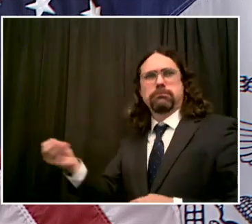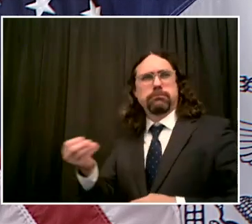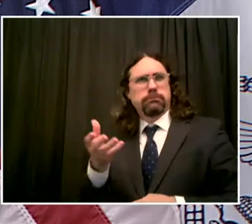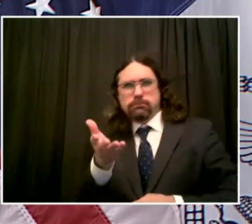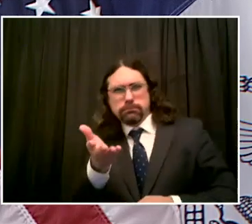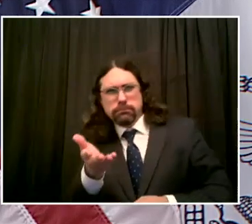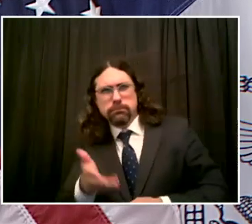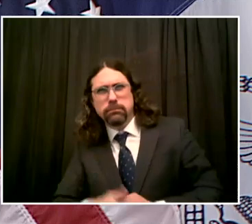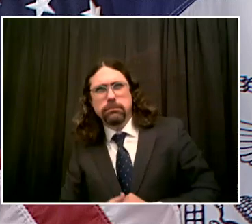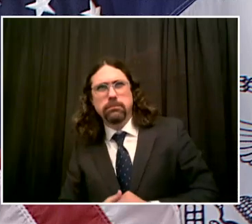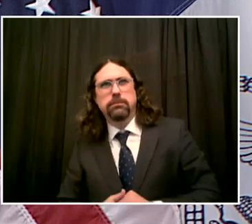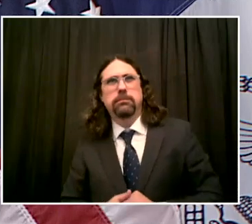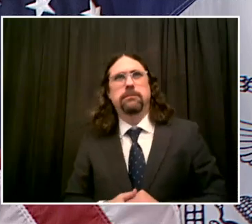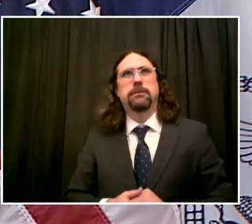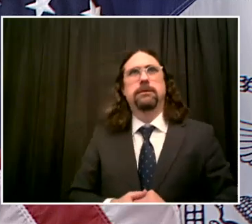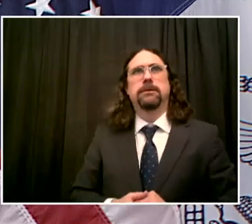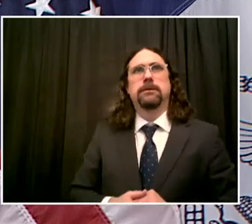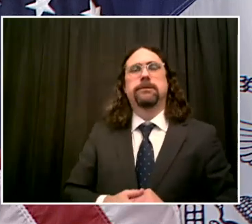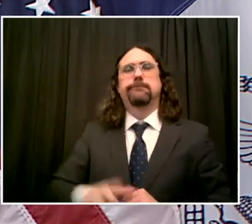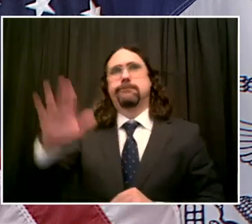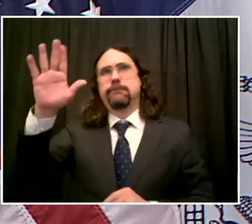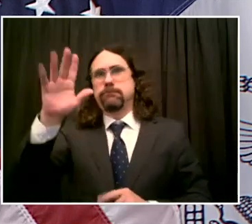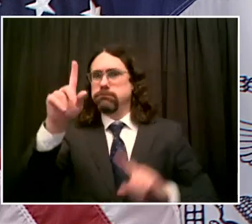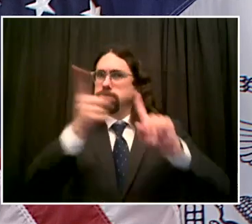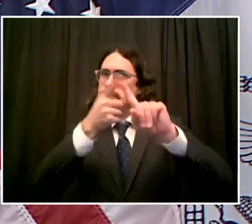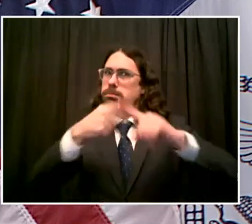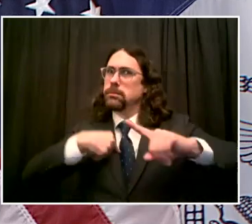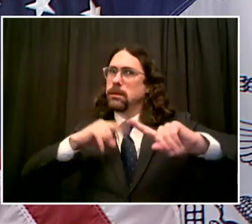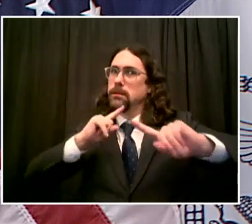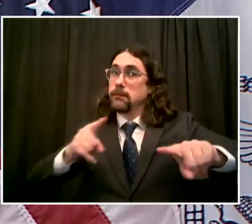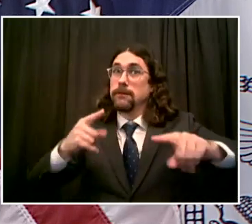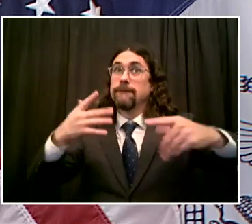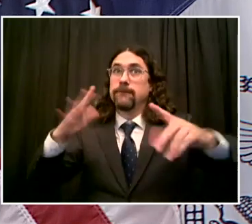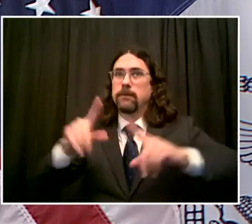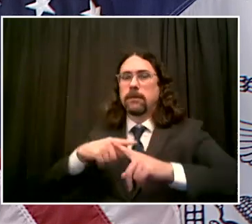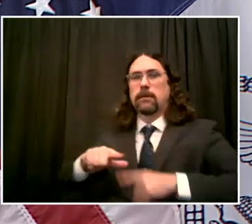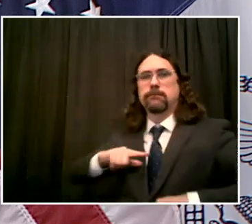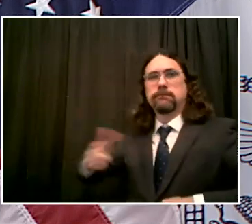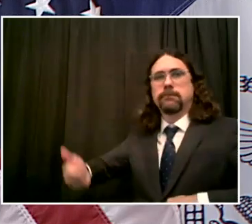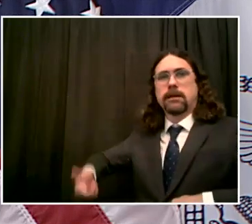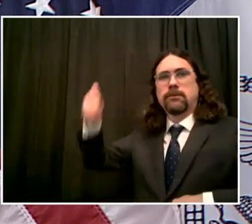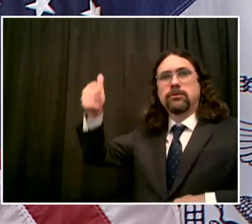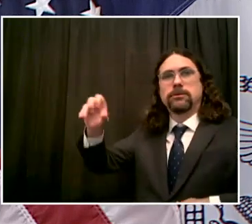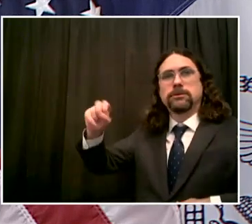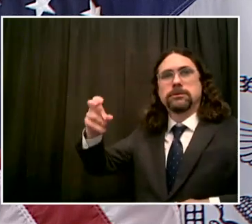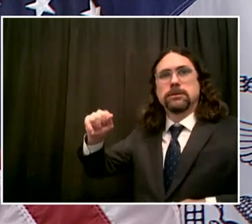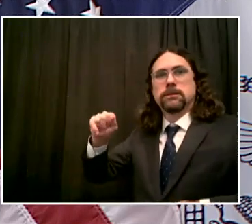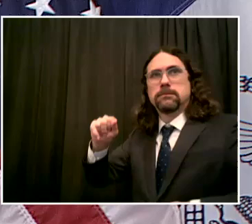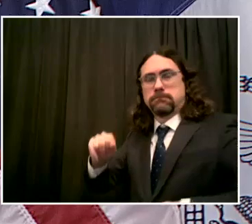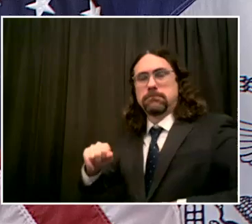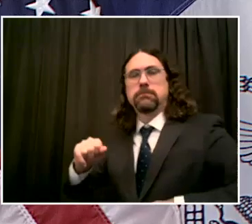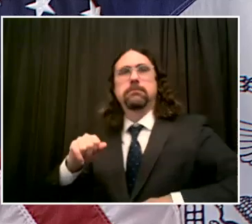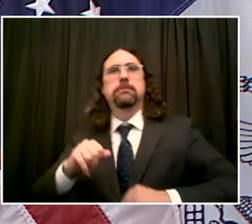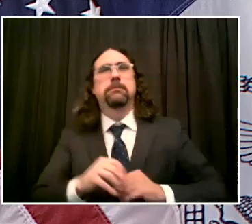I WILL SPEAK AS A CIVILIAN. I HAVE SPENT A LOT OF TIME RAISING VALID CONCERNS AND